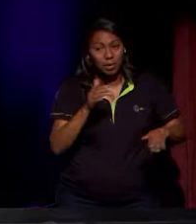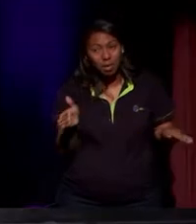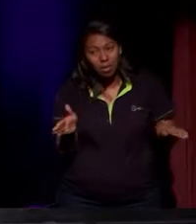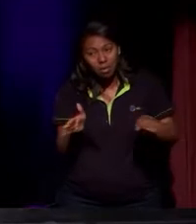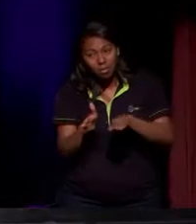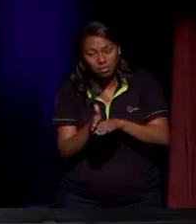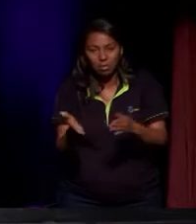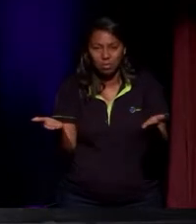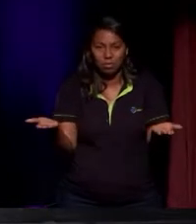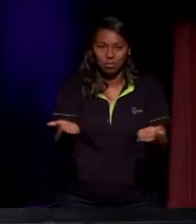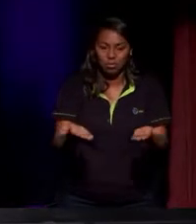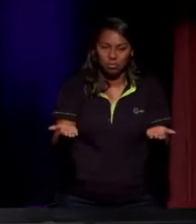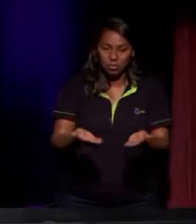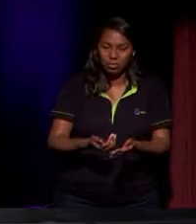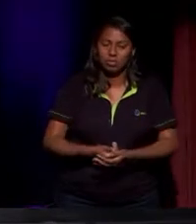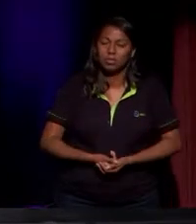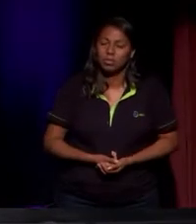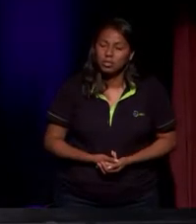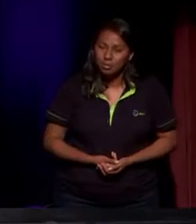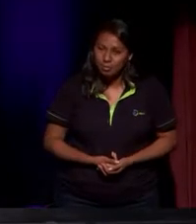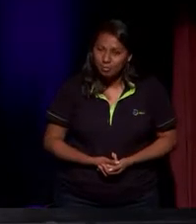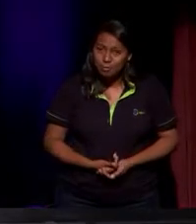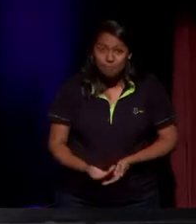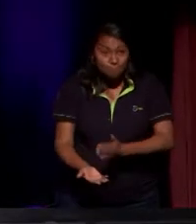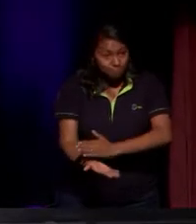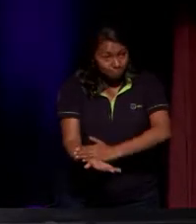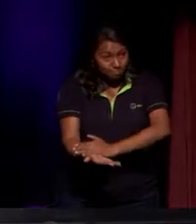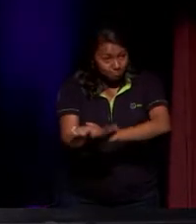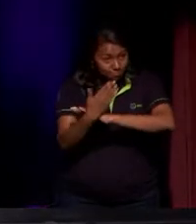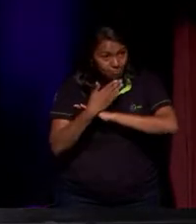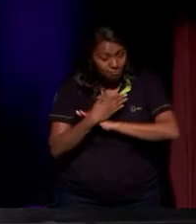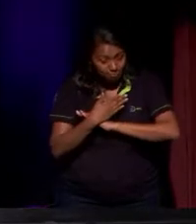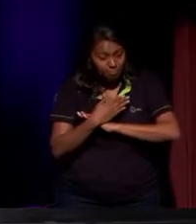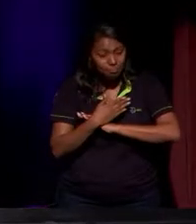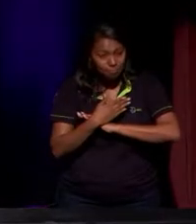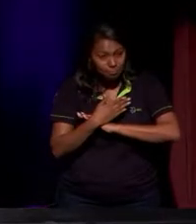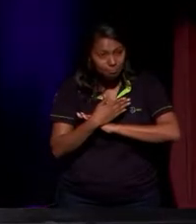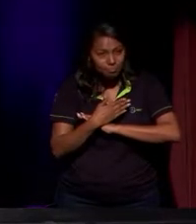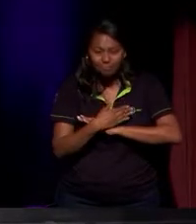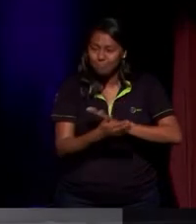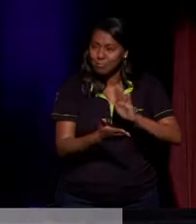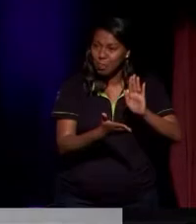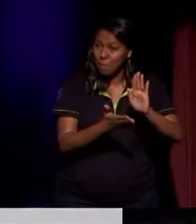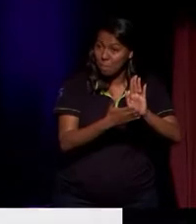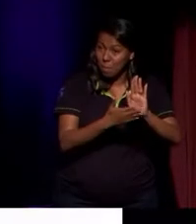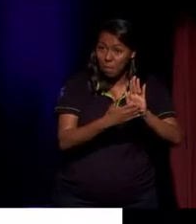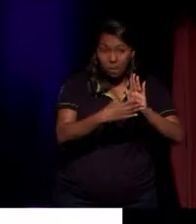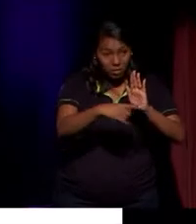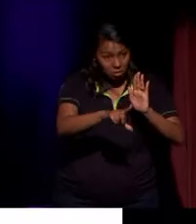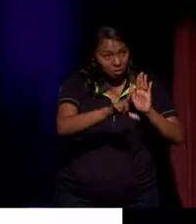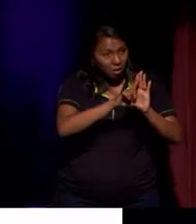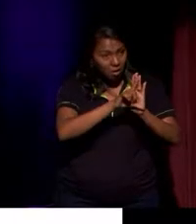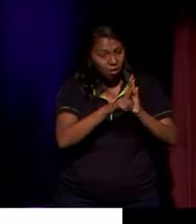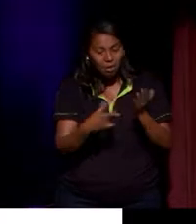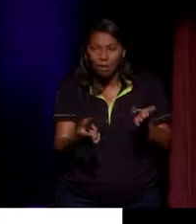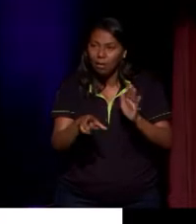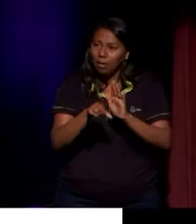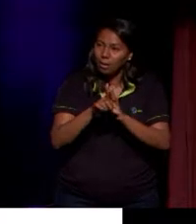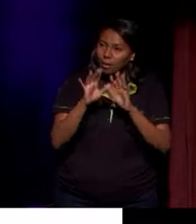and that enabled us the proposed laws, the Family Law, the Domestic Violence Act